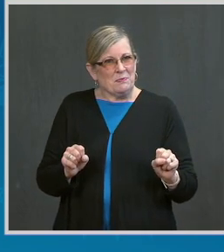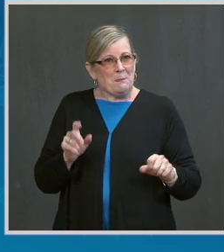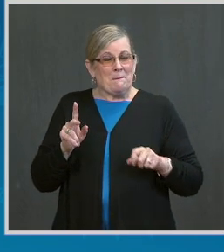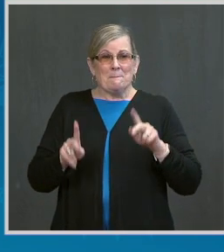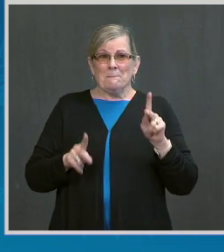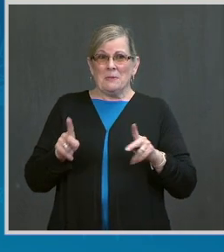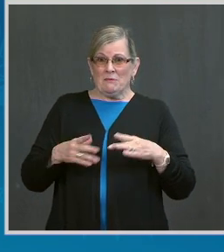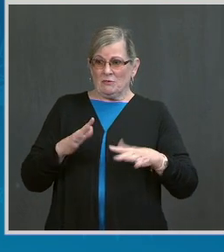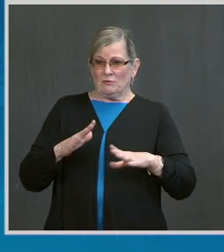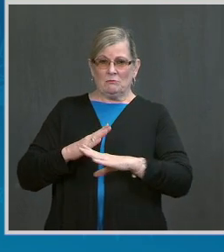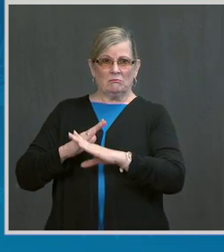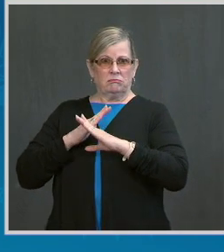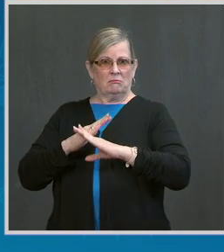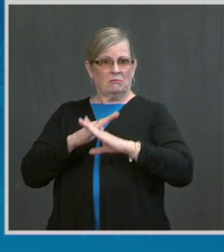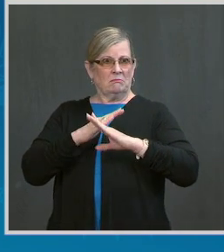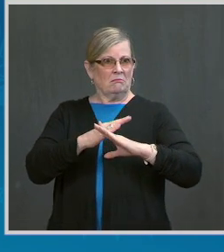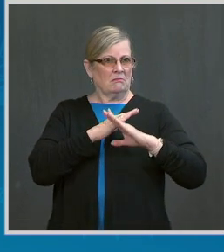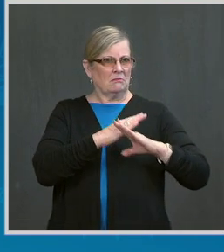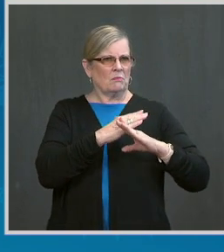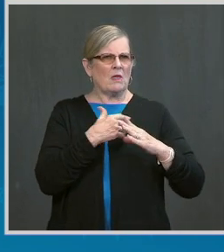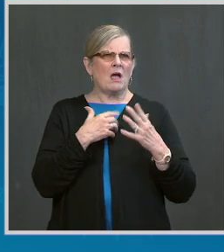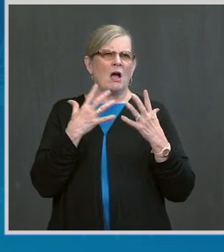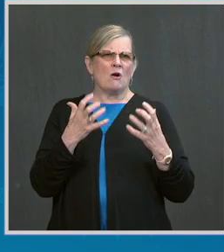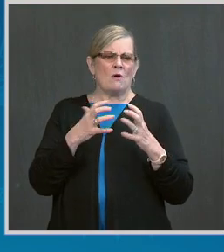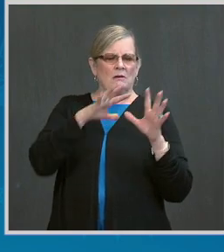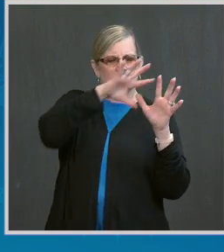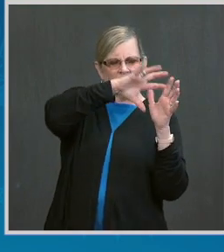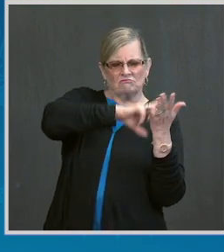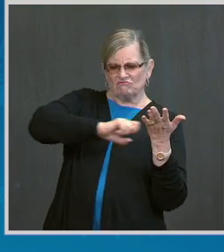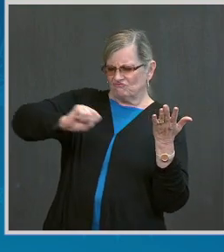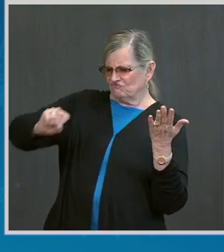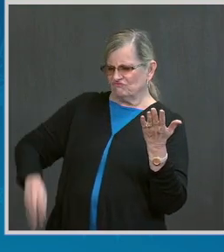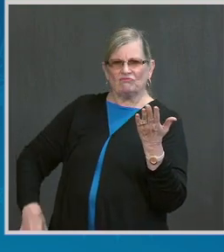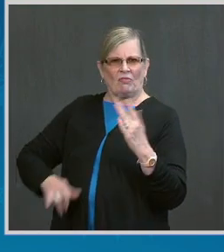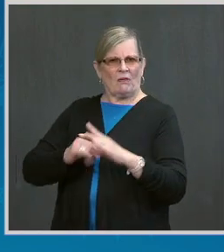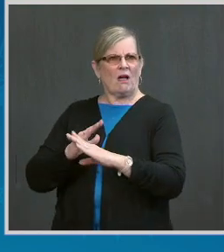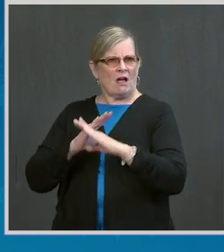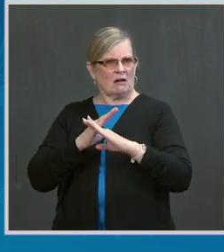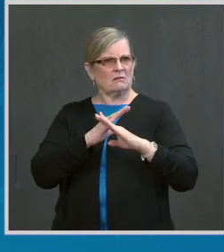that make it harder for people to work, and that means lowering the cost of childcare